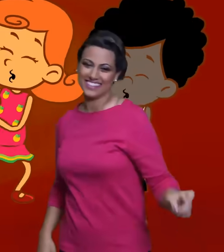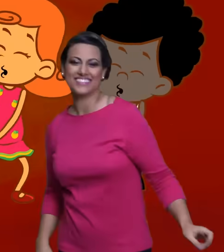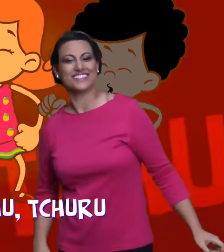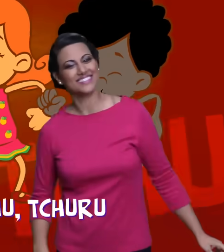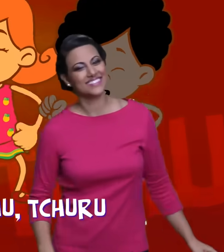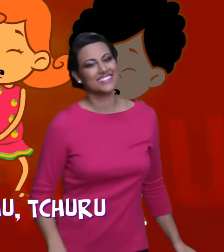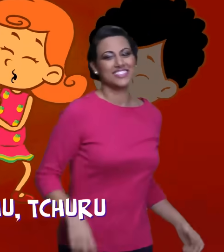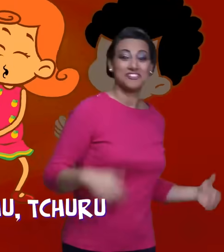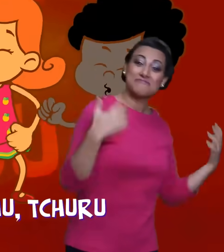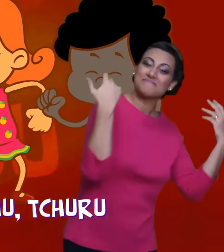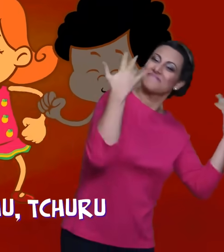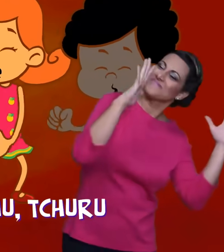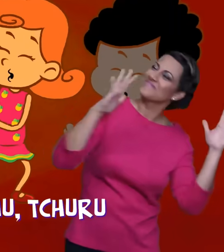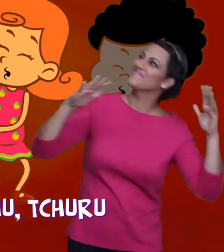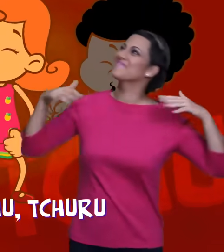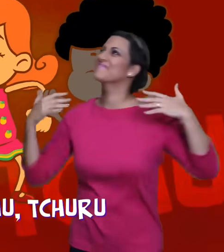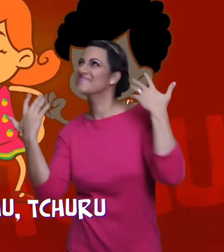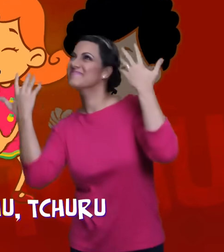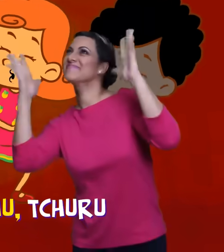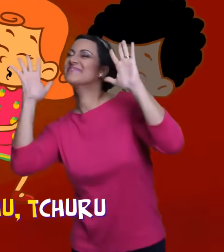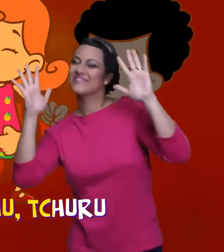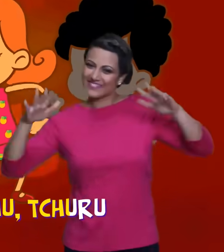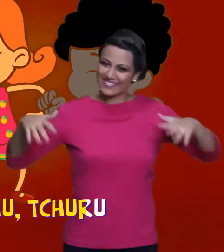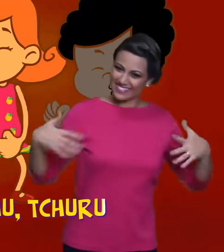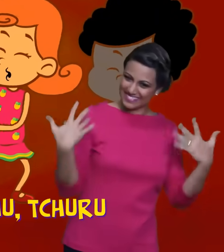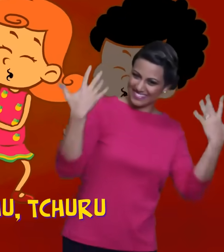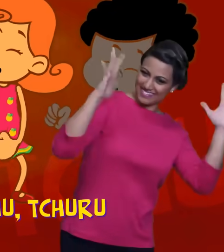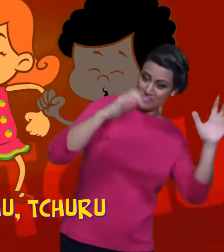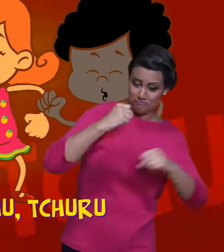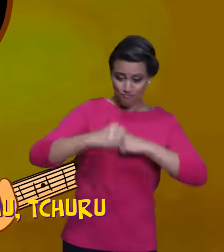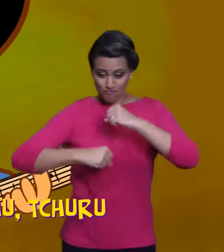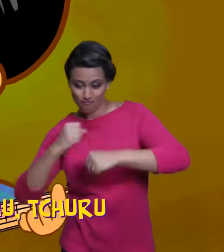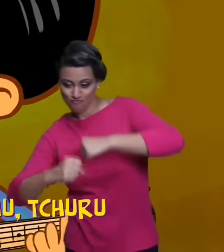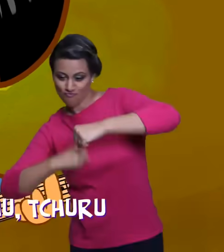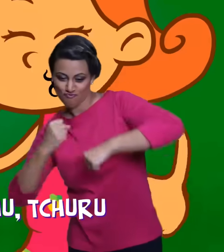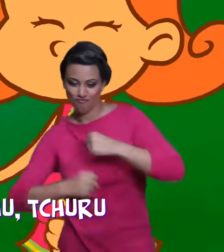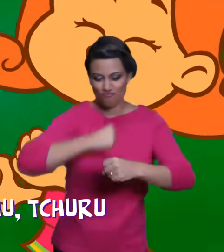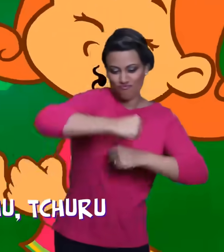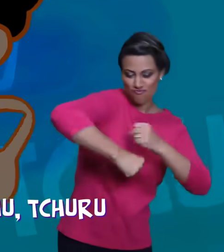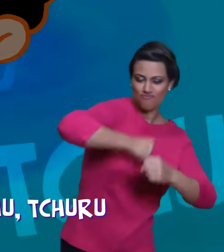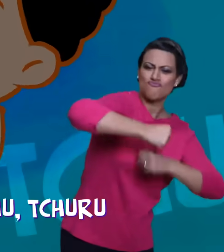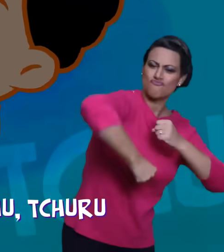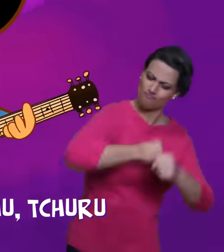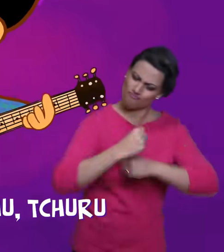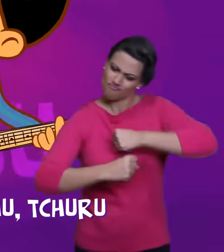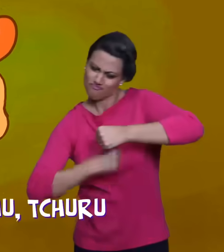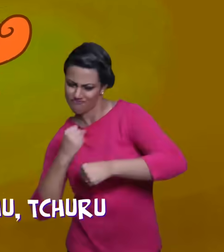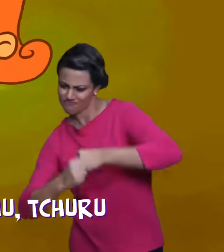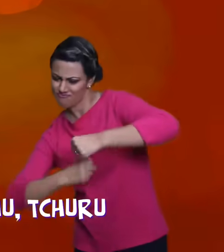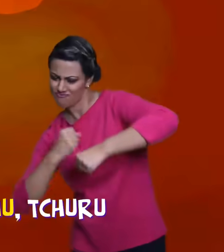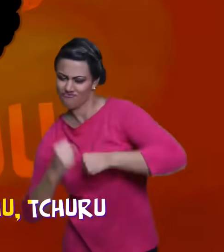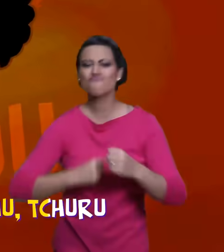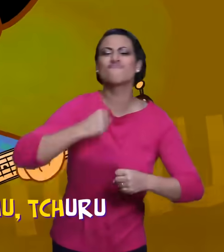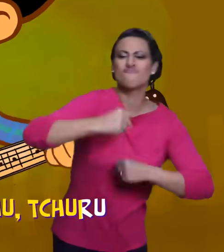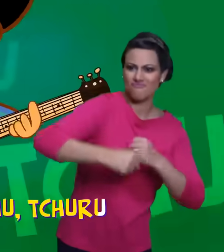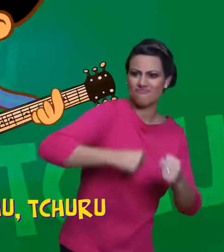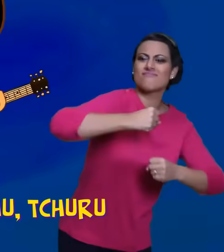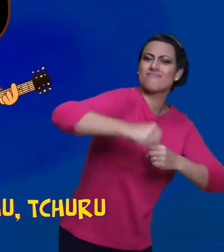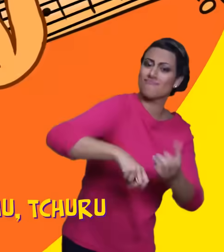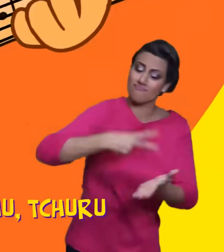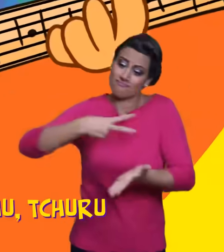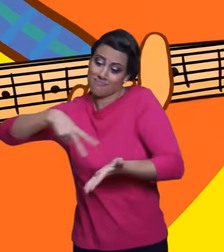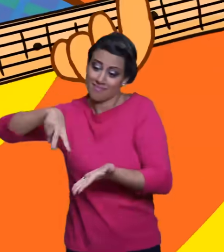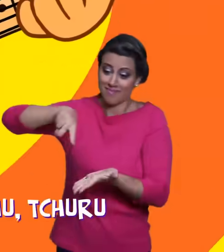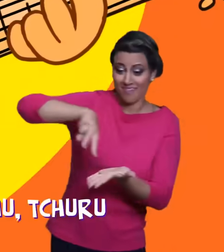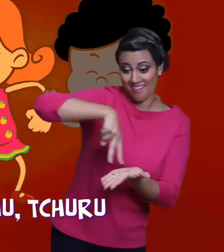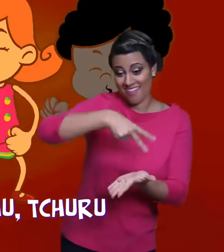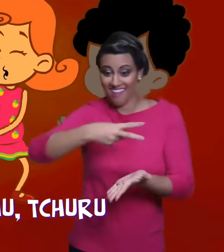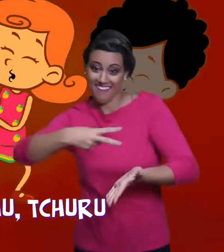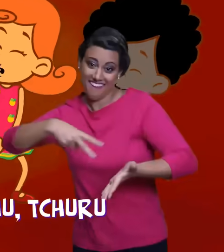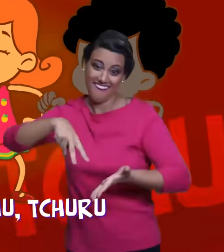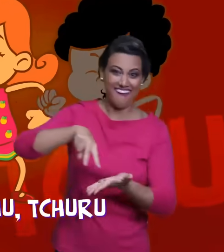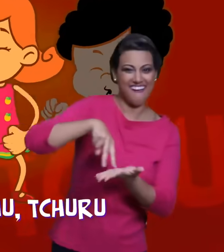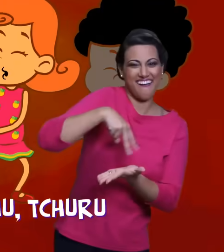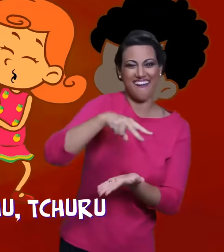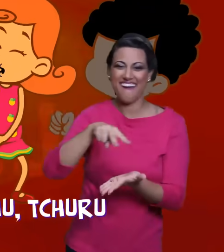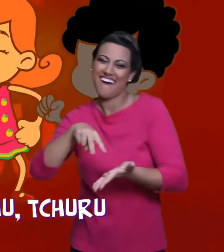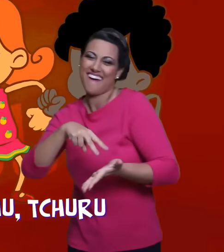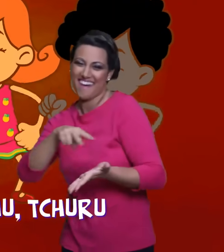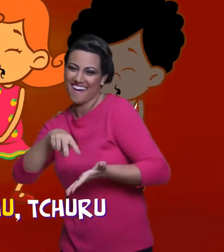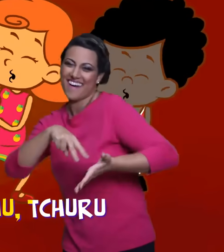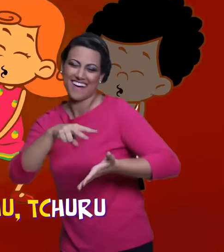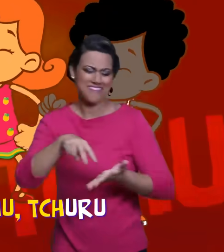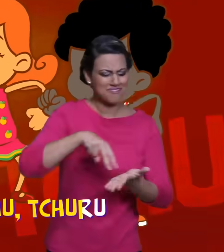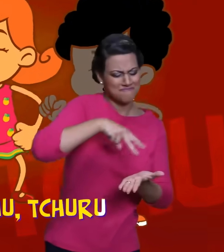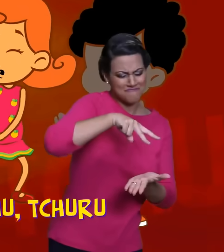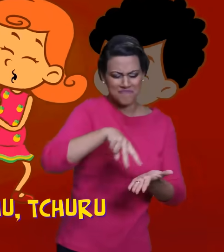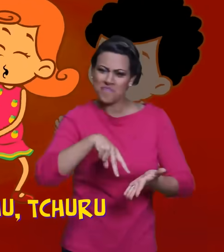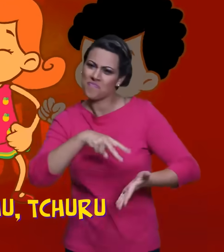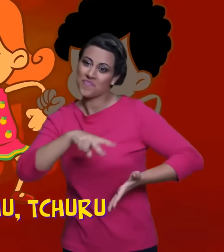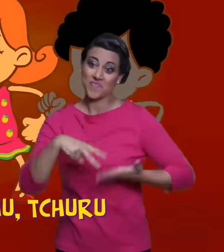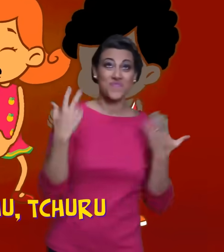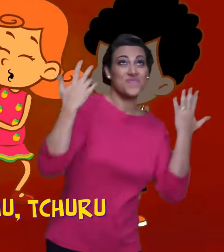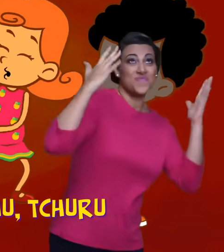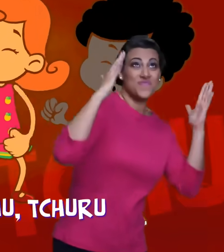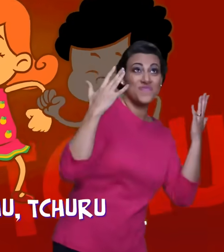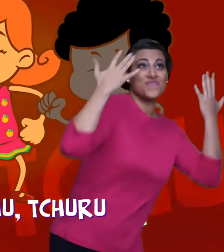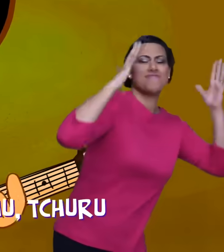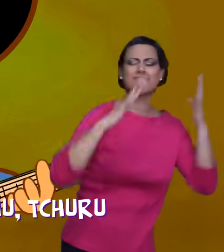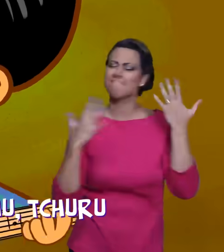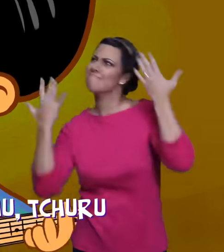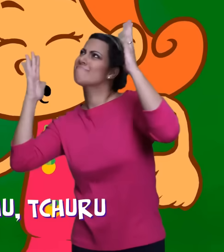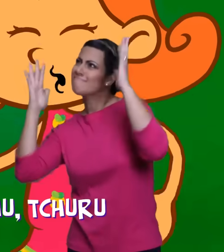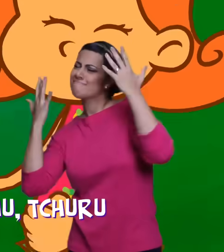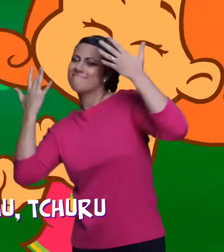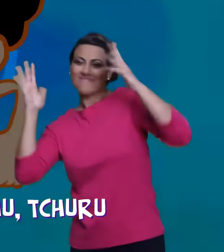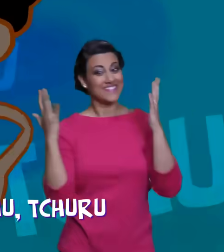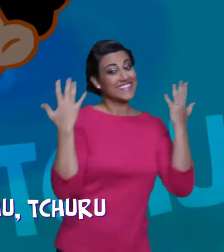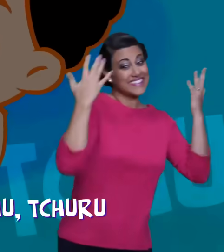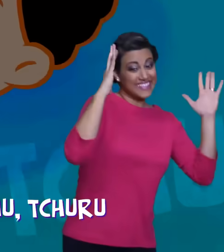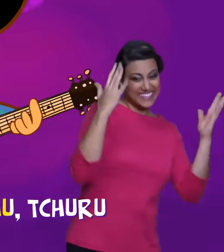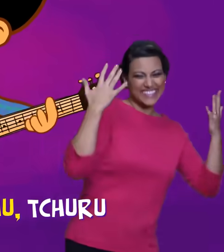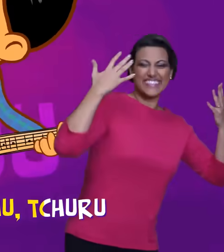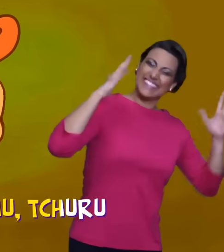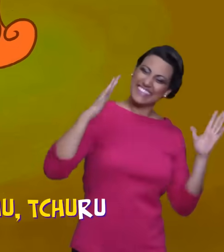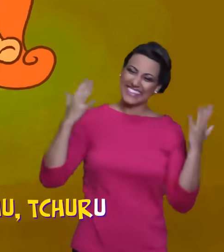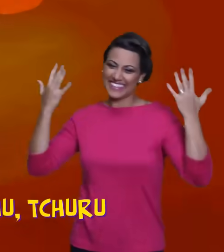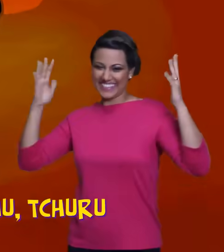TCHU, TCHU, TCHU, TCHU, TCHURU